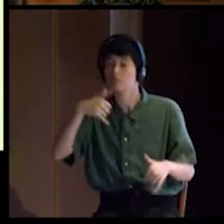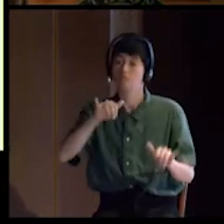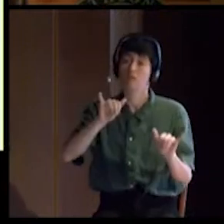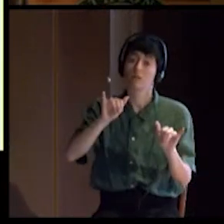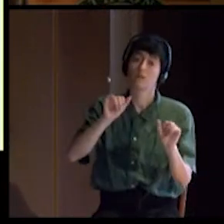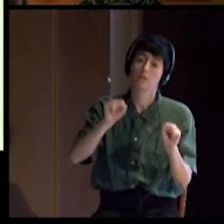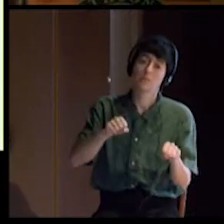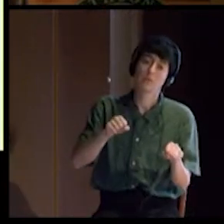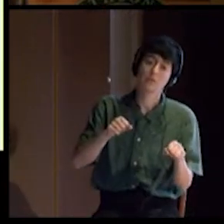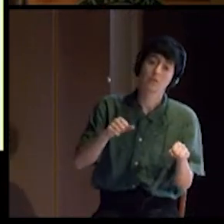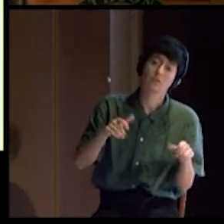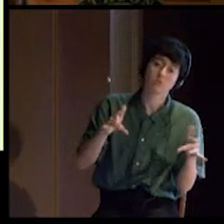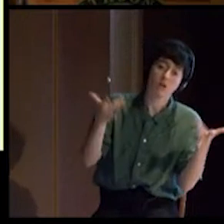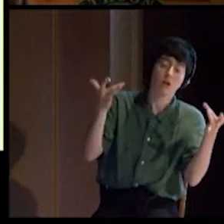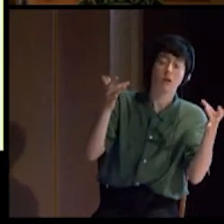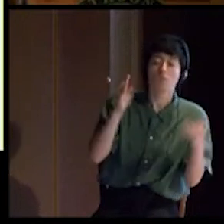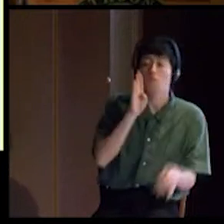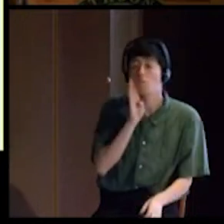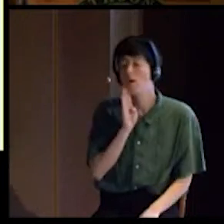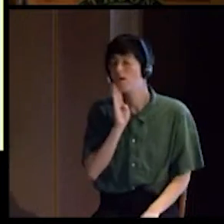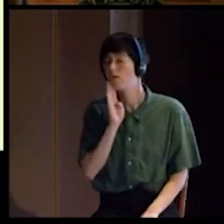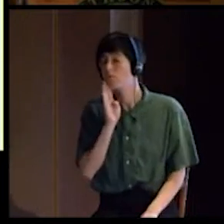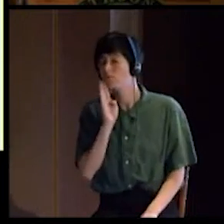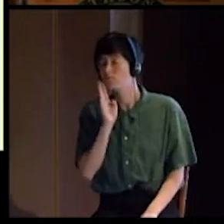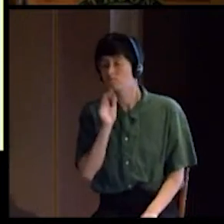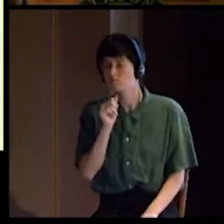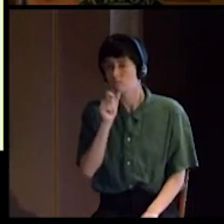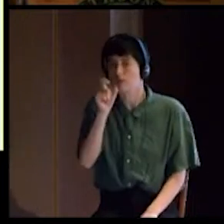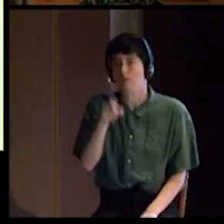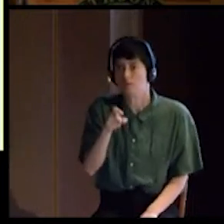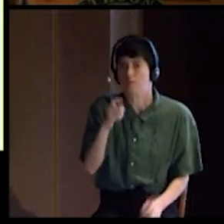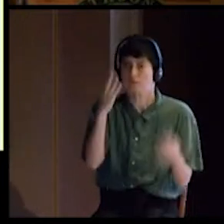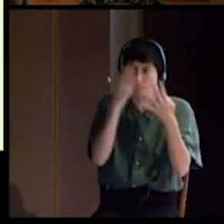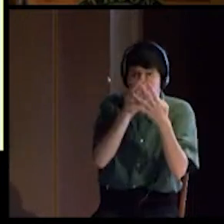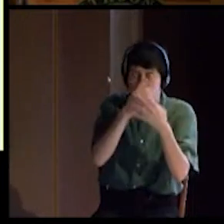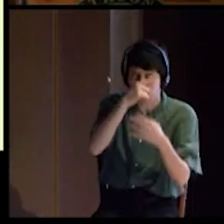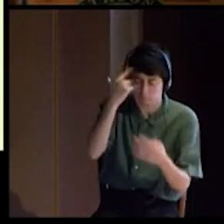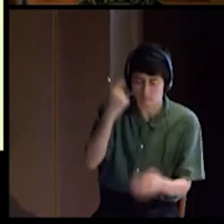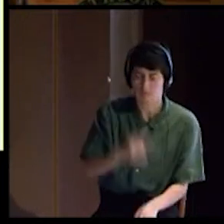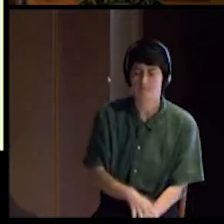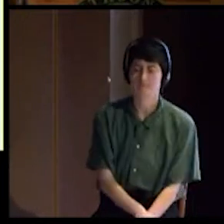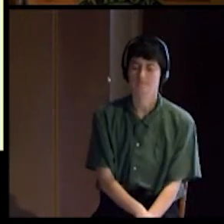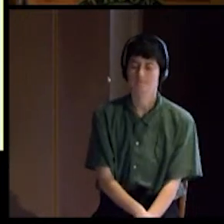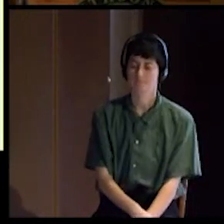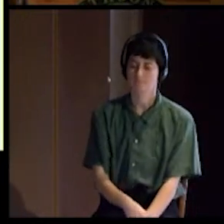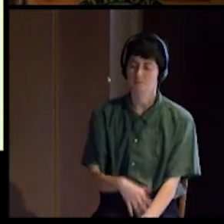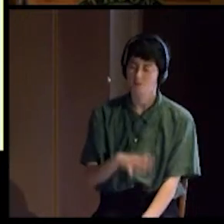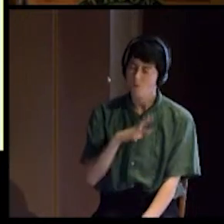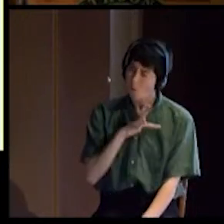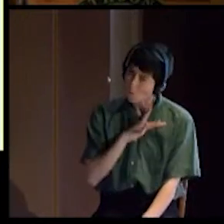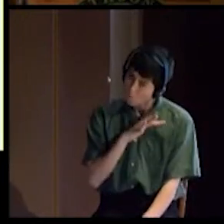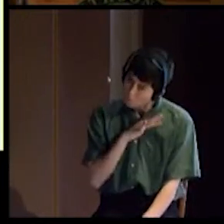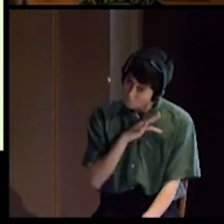And the coolest part was that down color was not related to the feather structure,